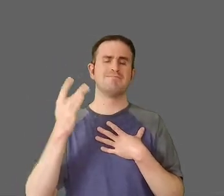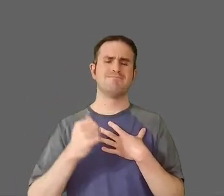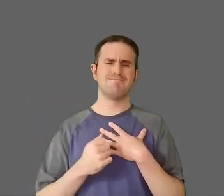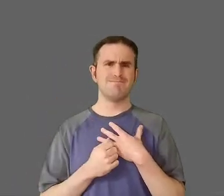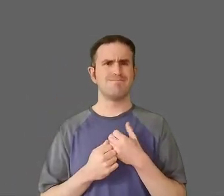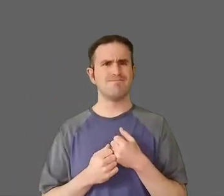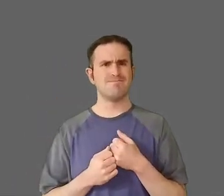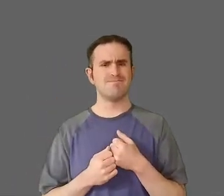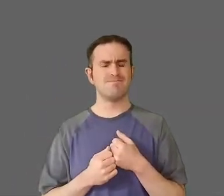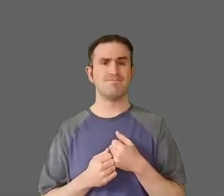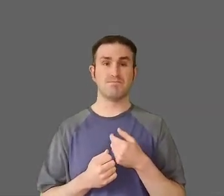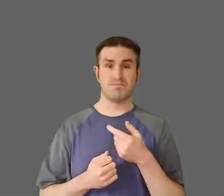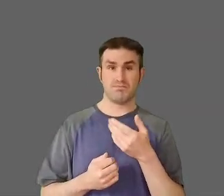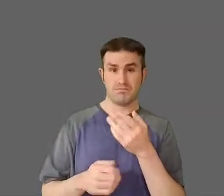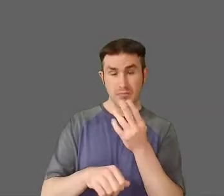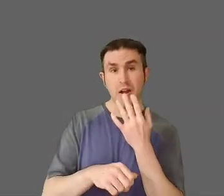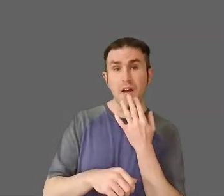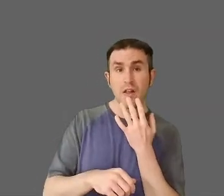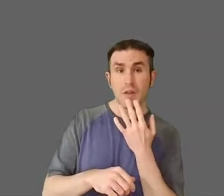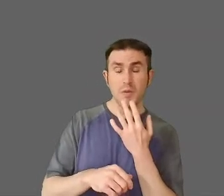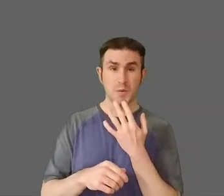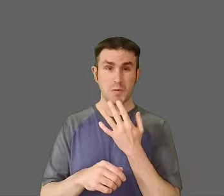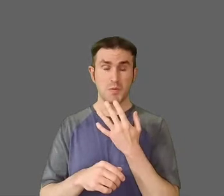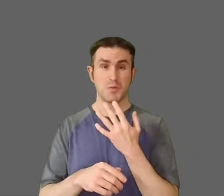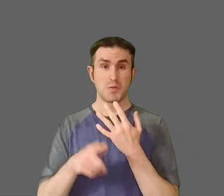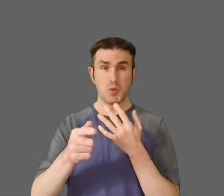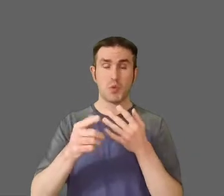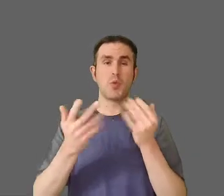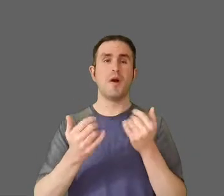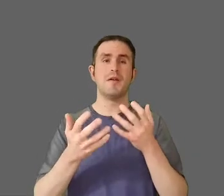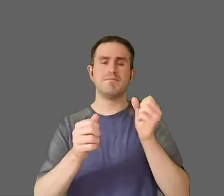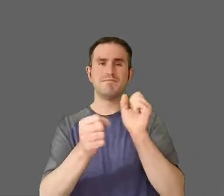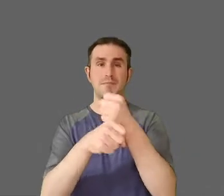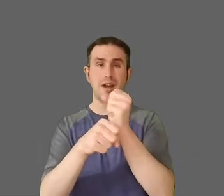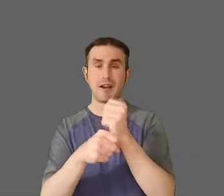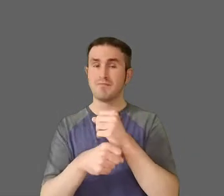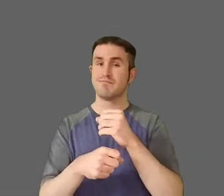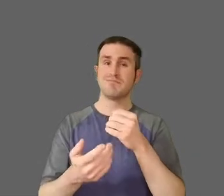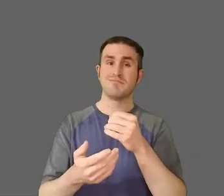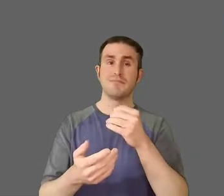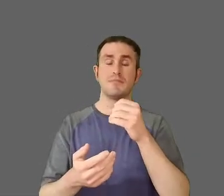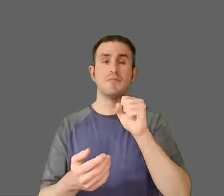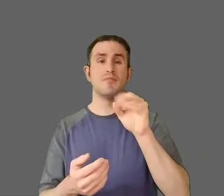And how can you use color when you're trying to design an OC or a sona?